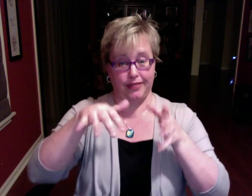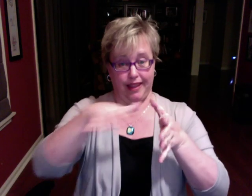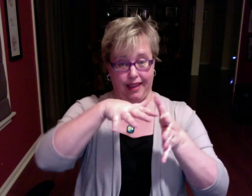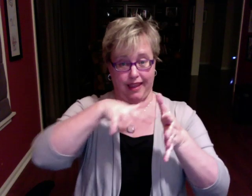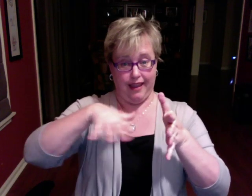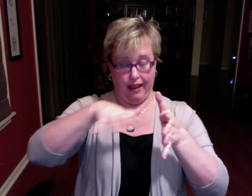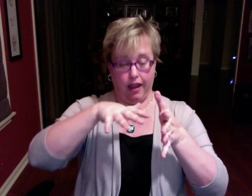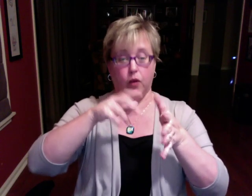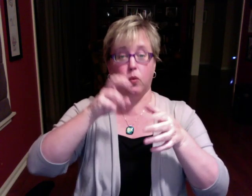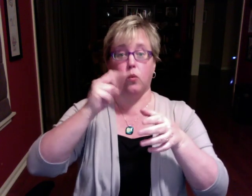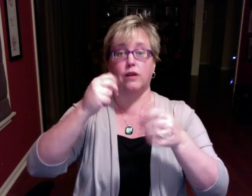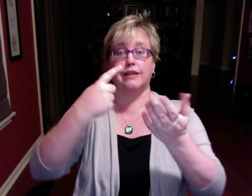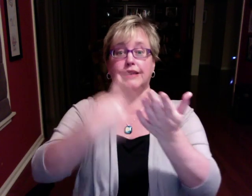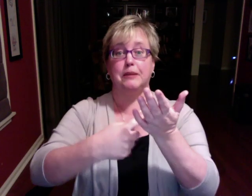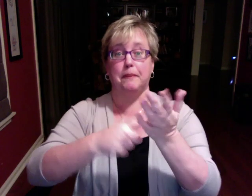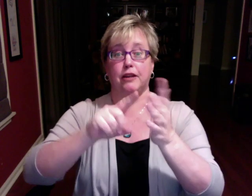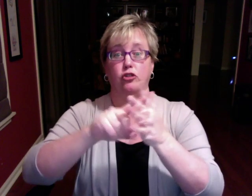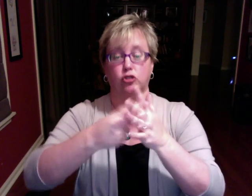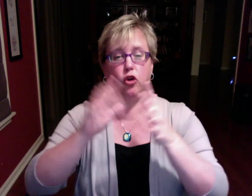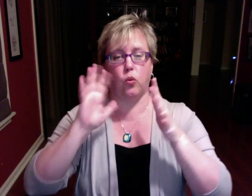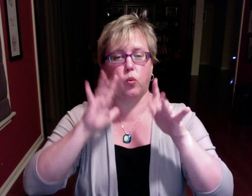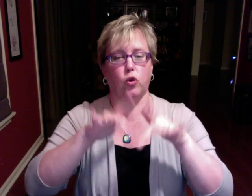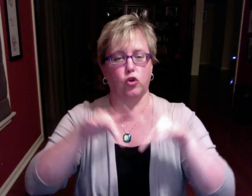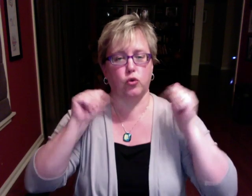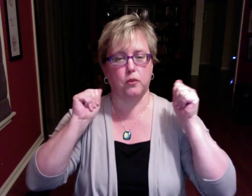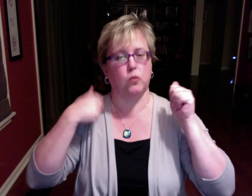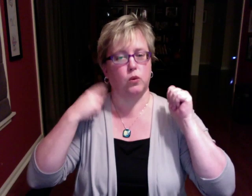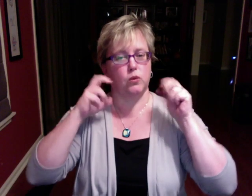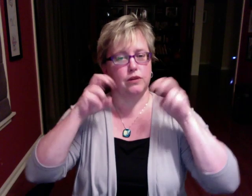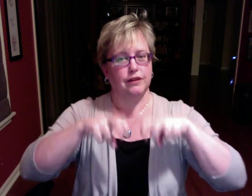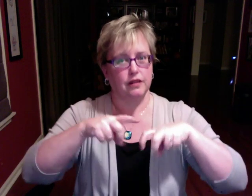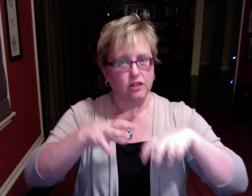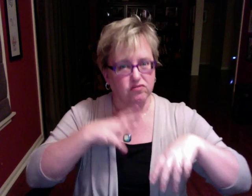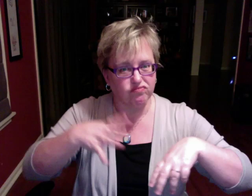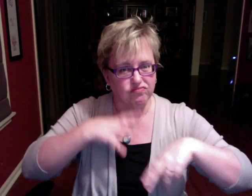That spot - when the debate starts - will be empty and we can sit there.